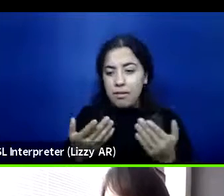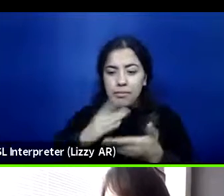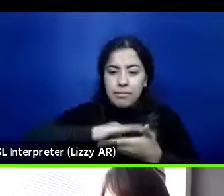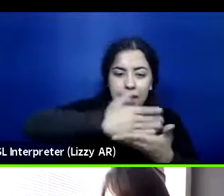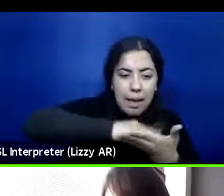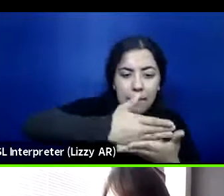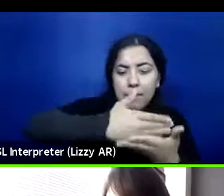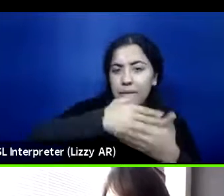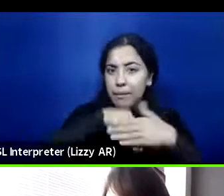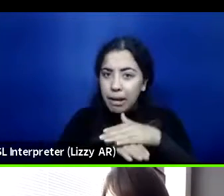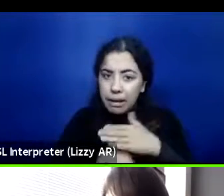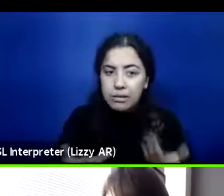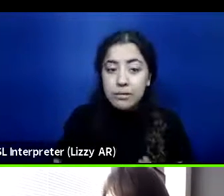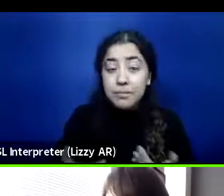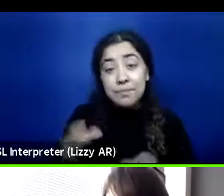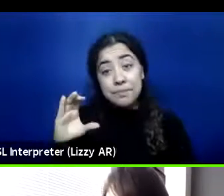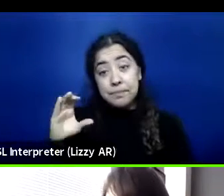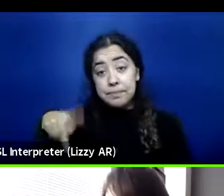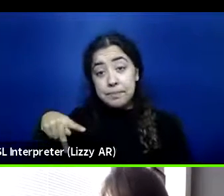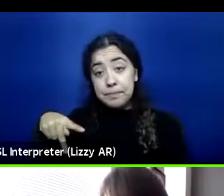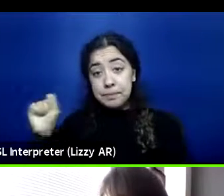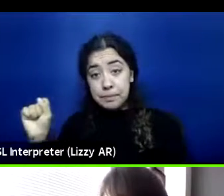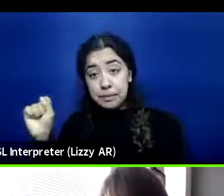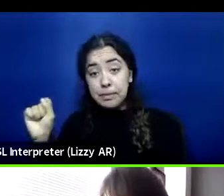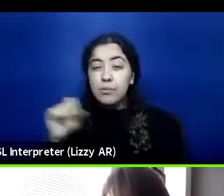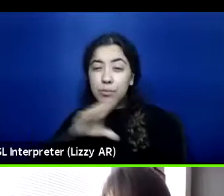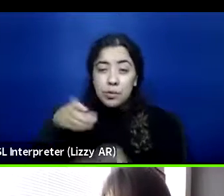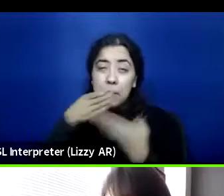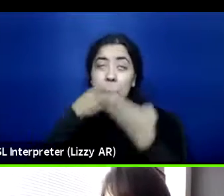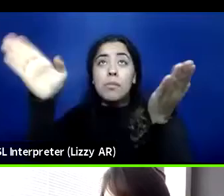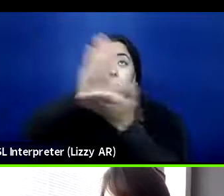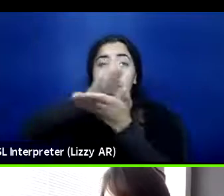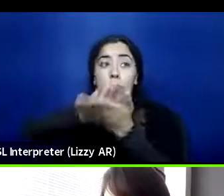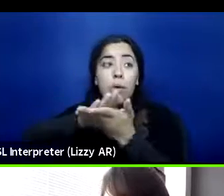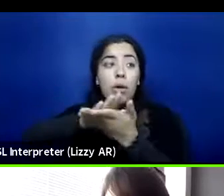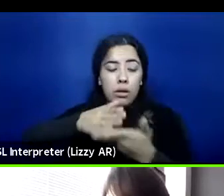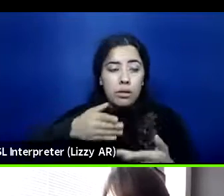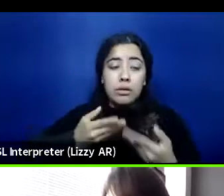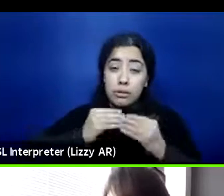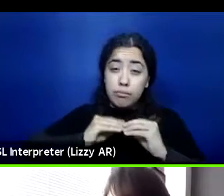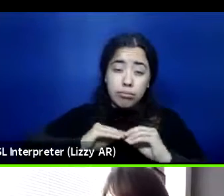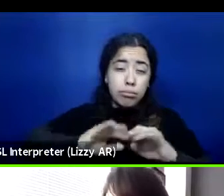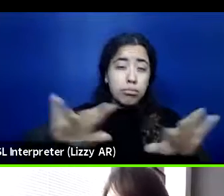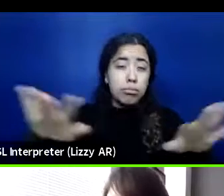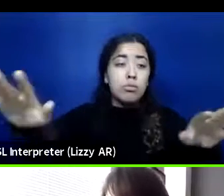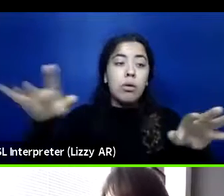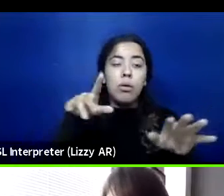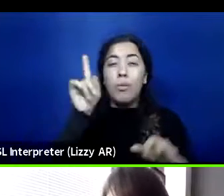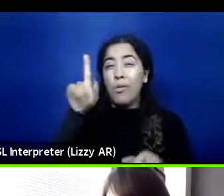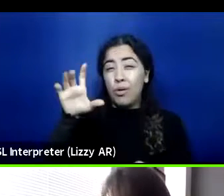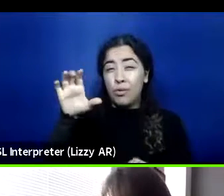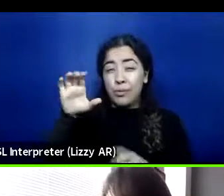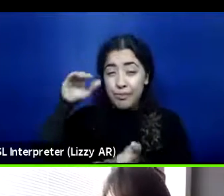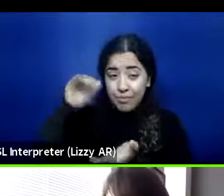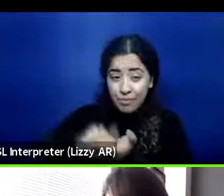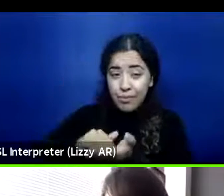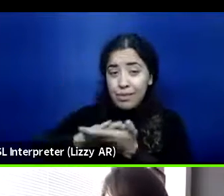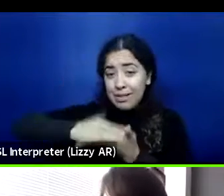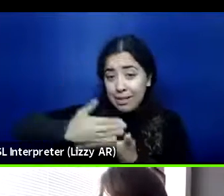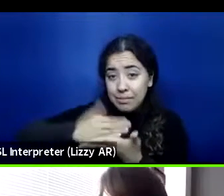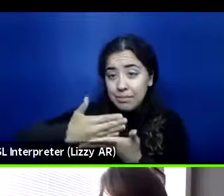they distributed 150,000 laptops to families who had no devices.